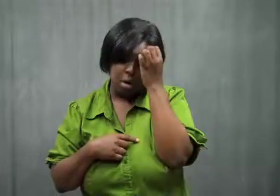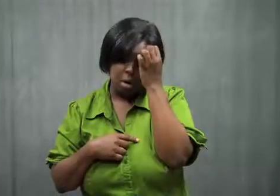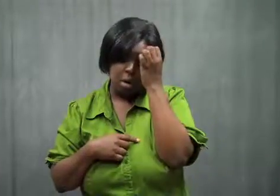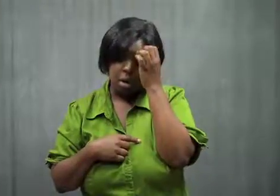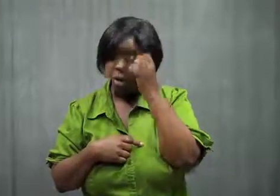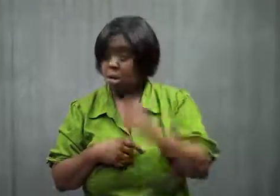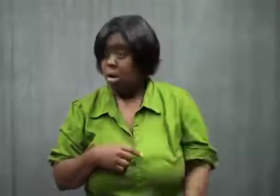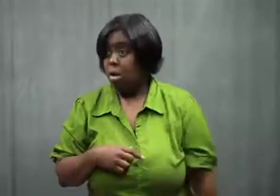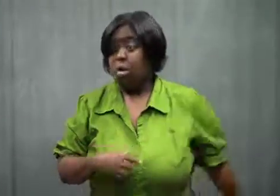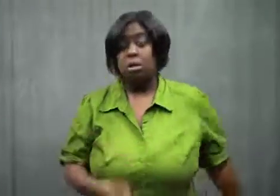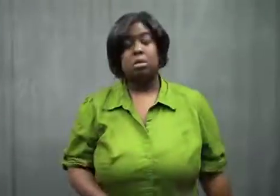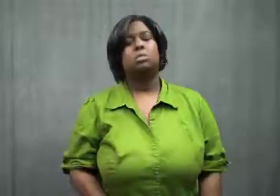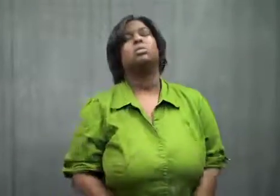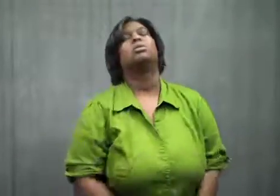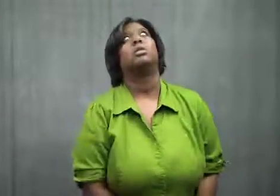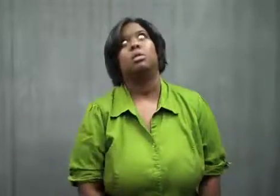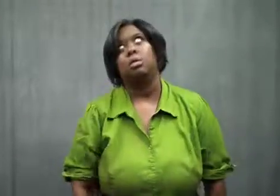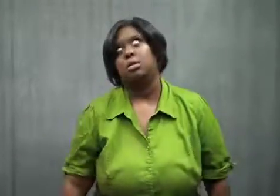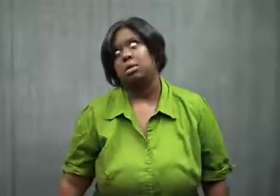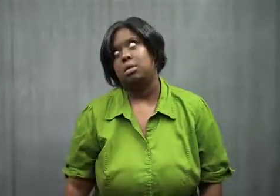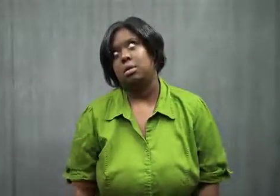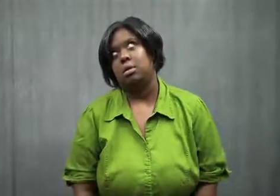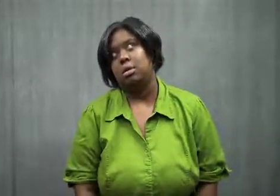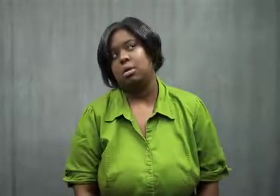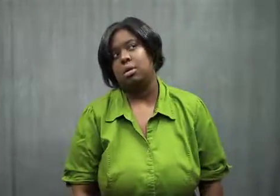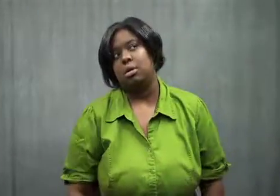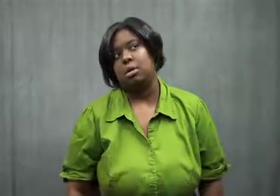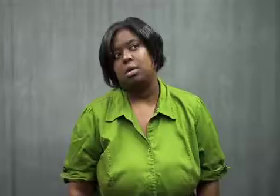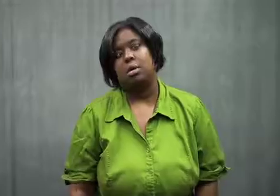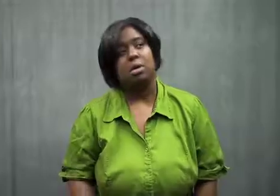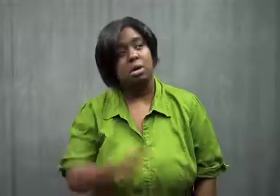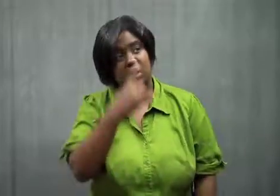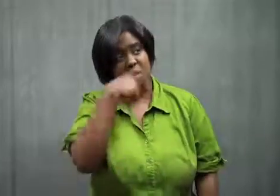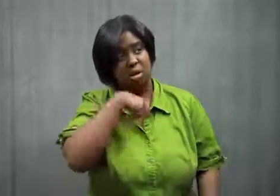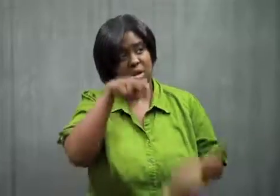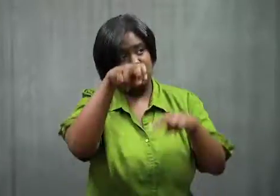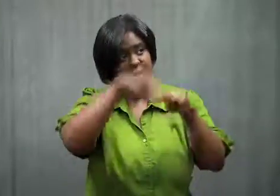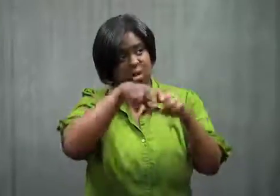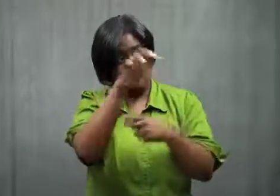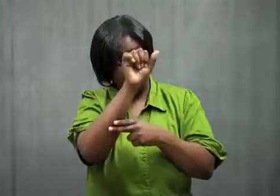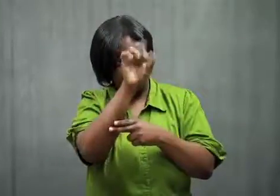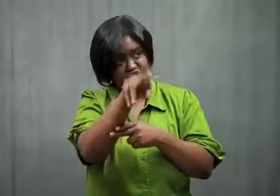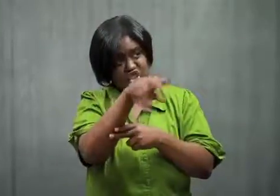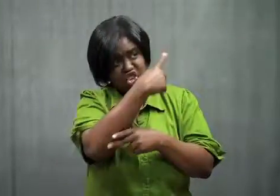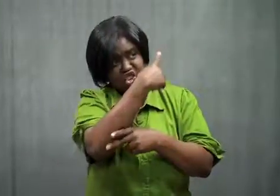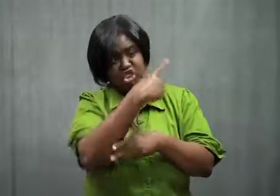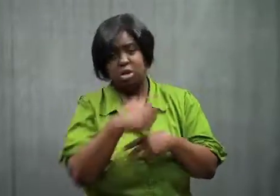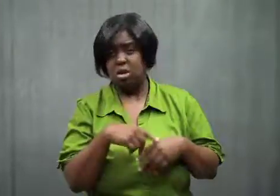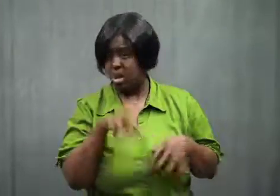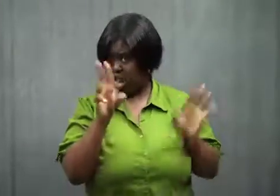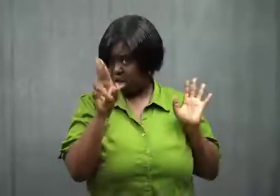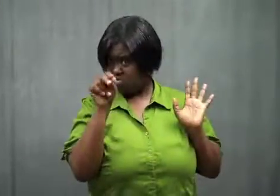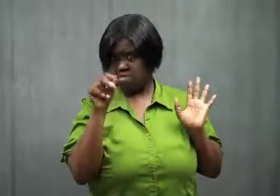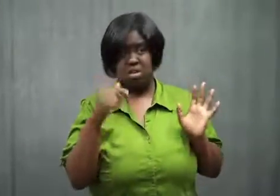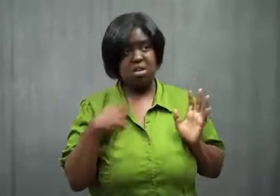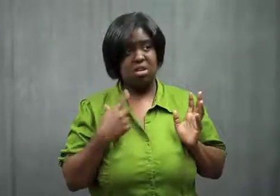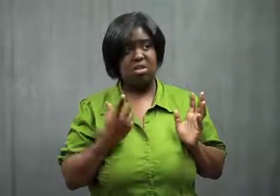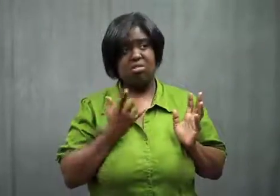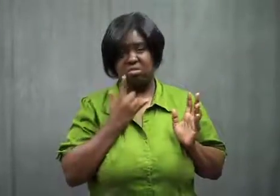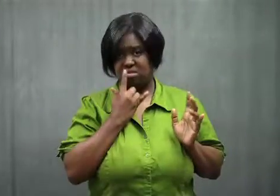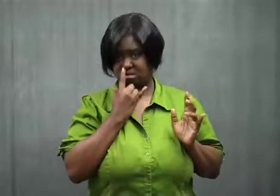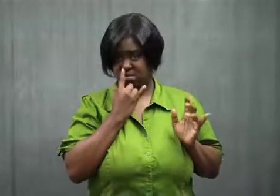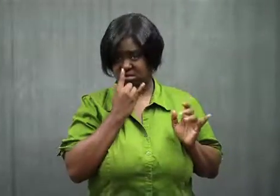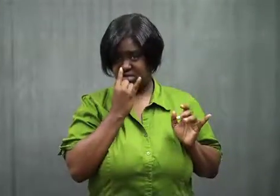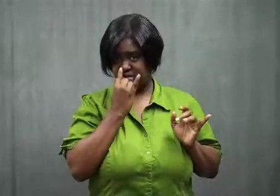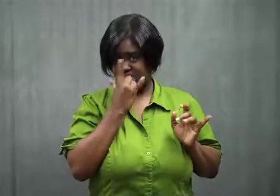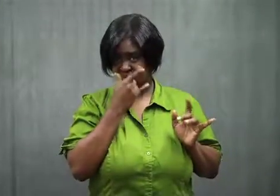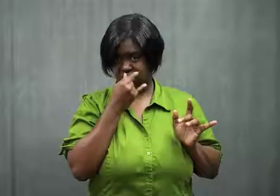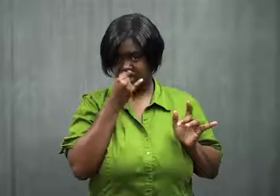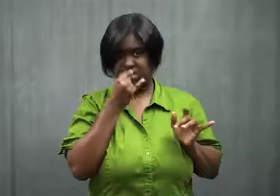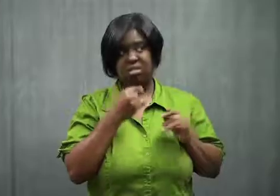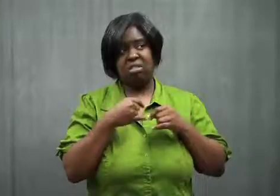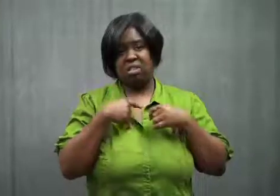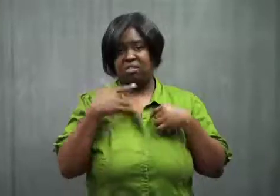I was BORED. I asked her if I could sit out in the car.